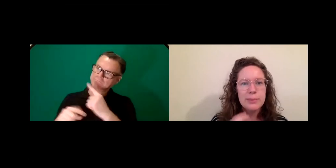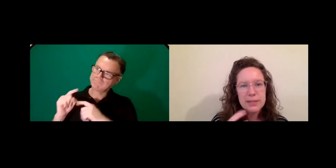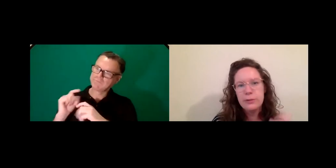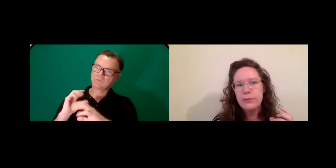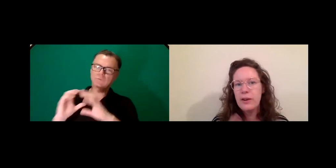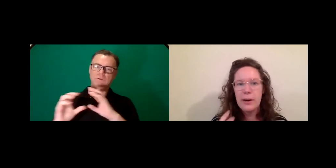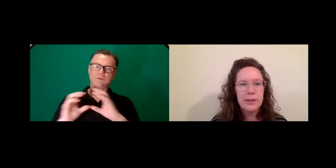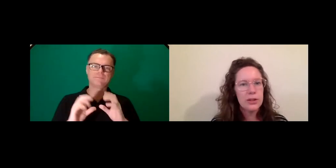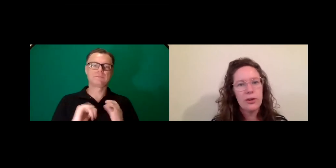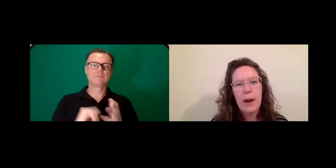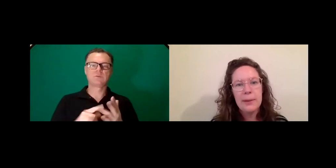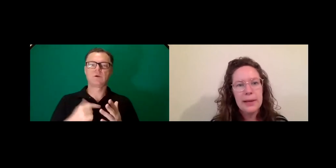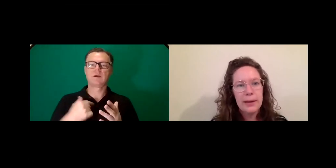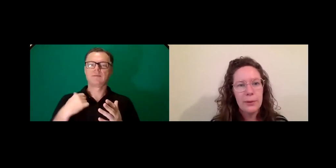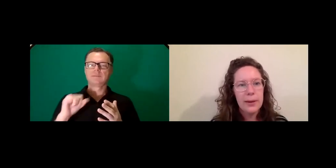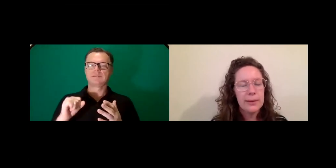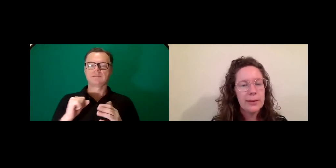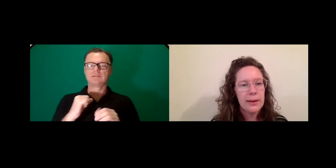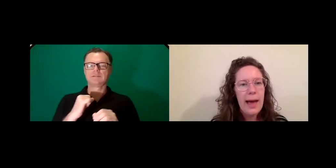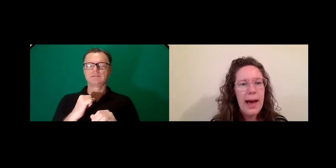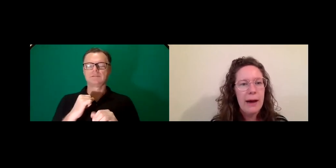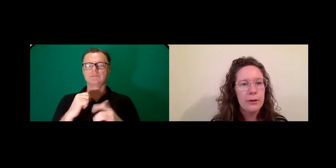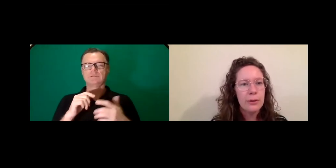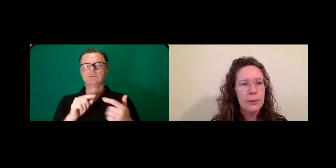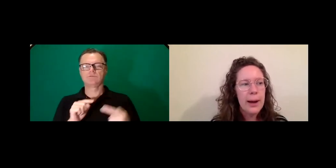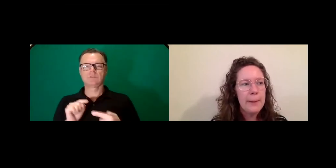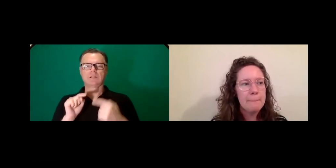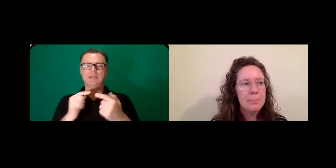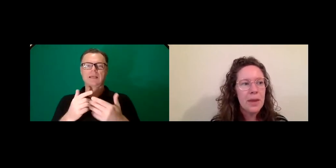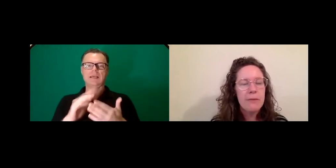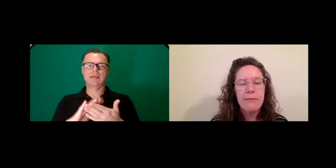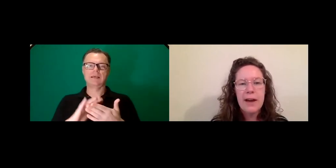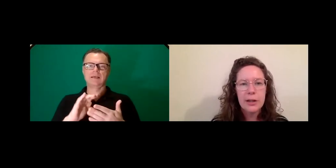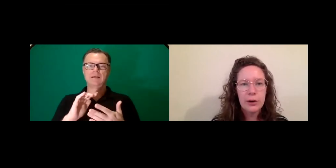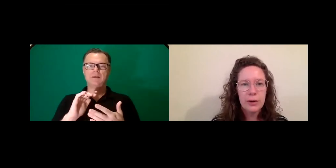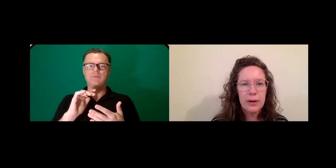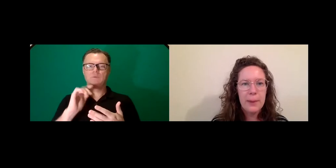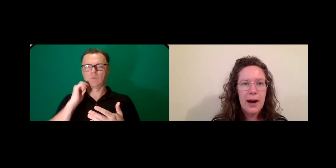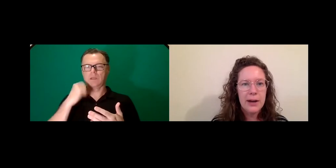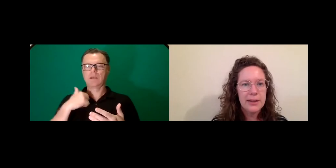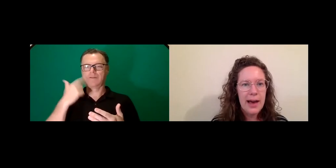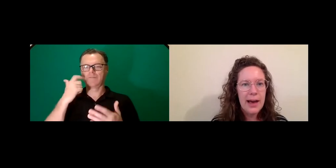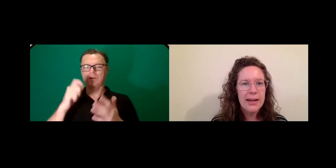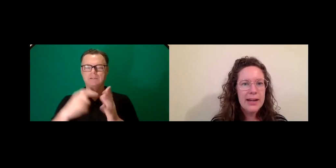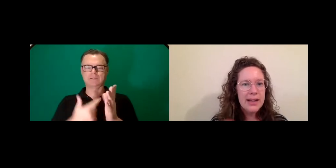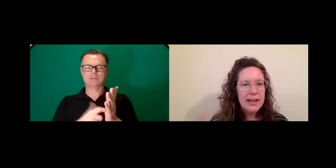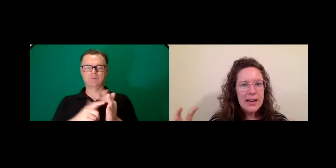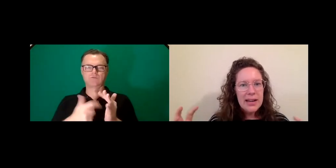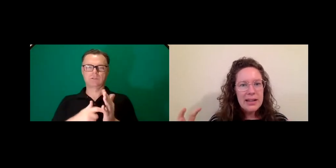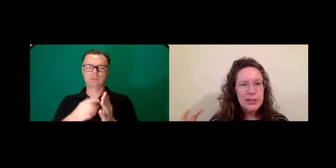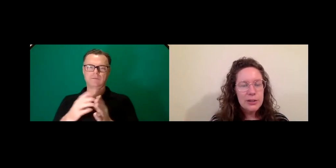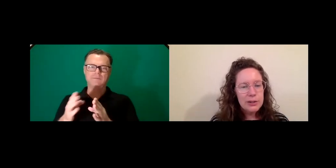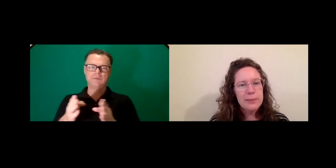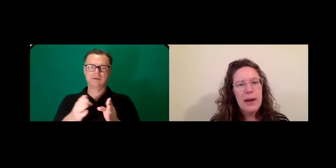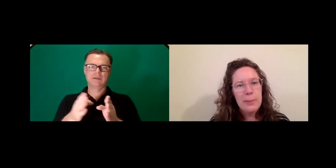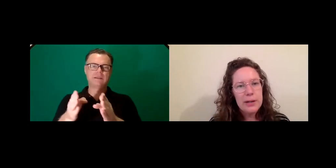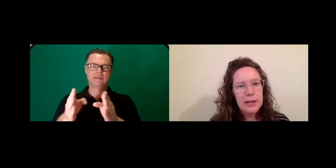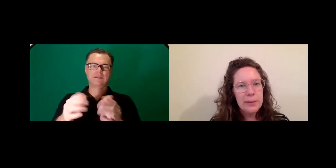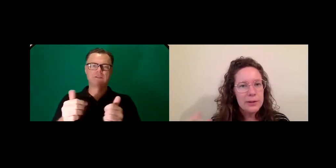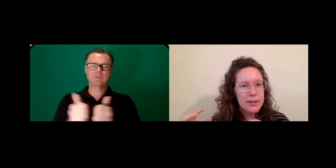still very much grappling with how to find a career path that suits my body but also